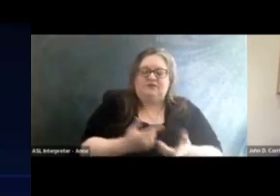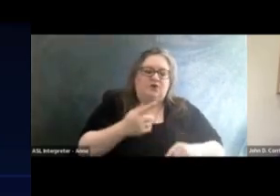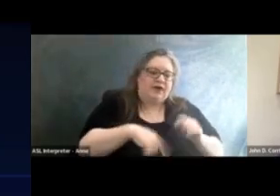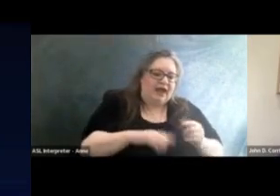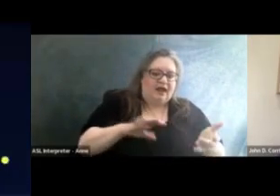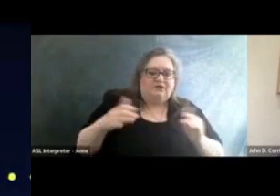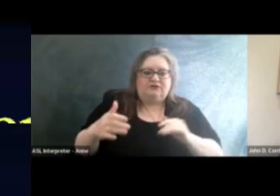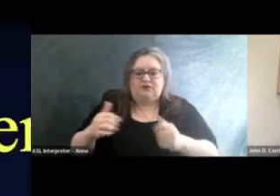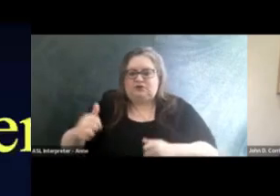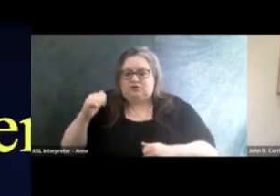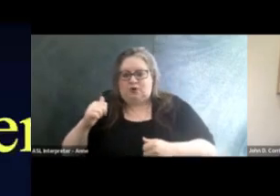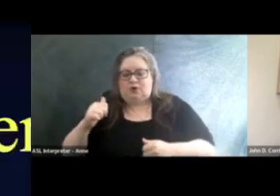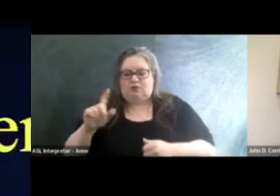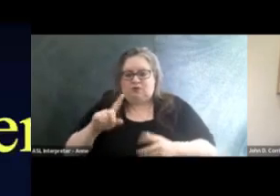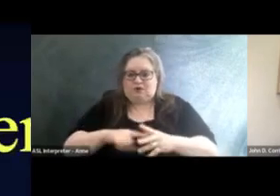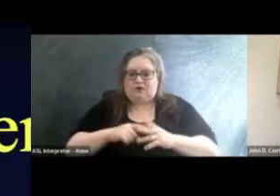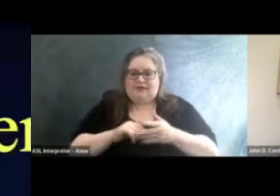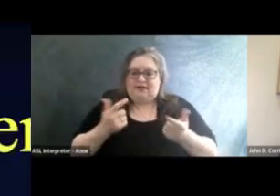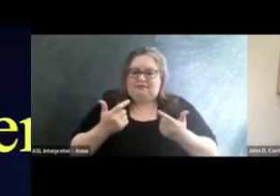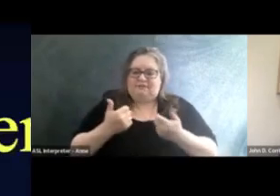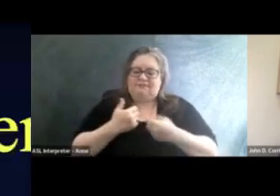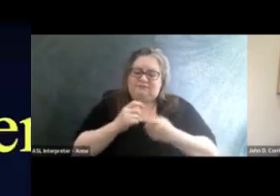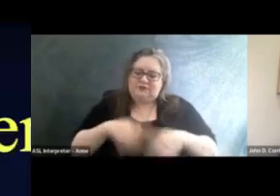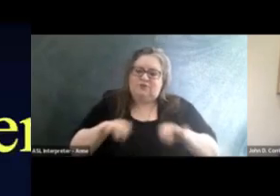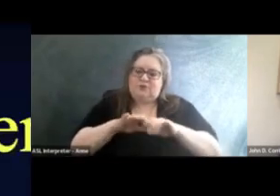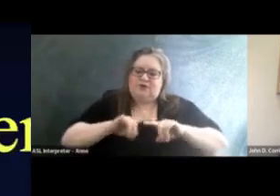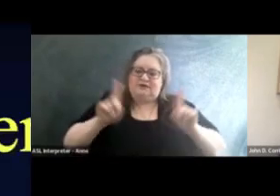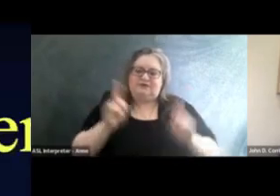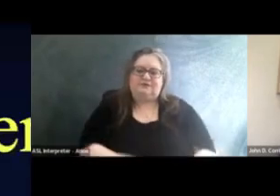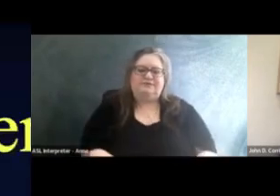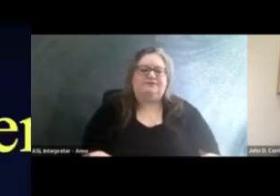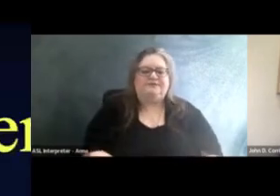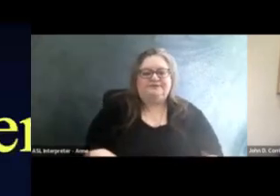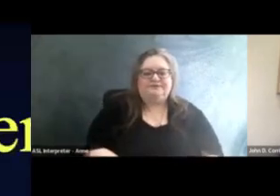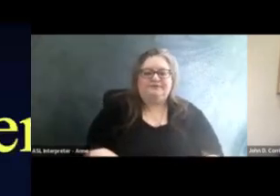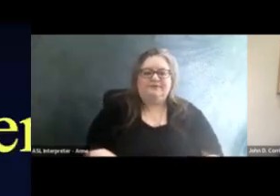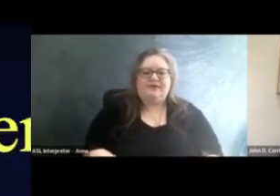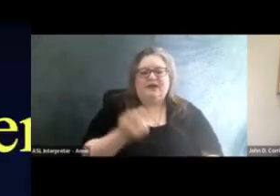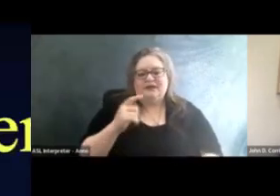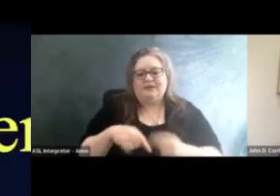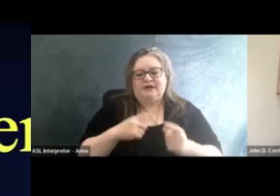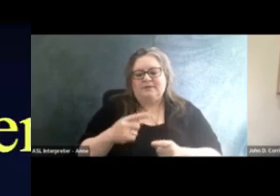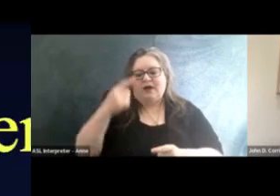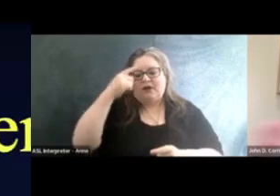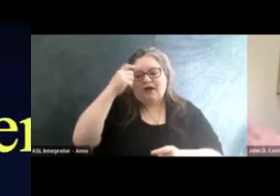makes a big difference. A little bit about cognitive impairment, causes of it, there are a number